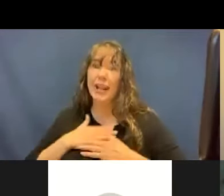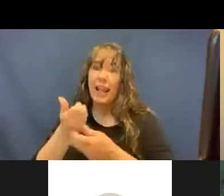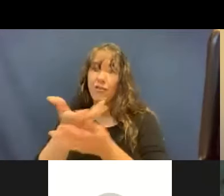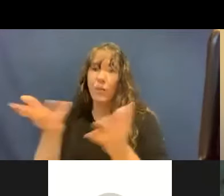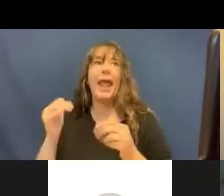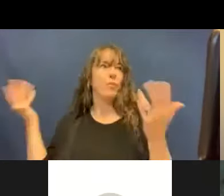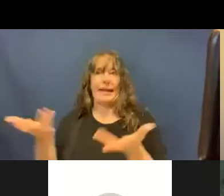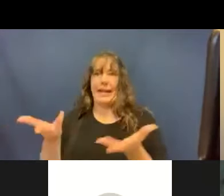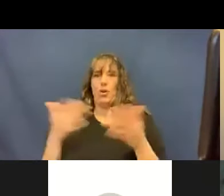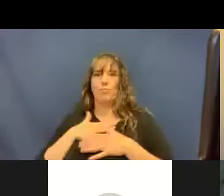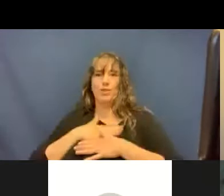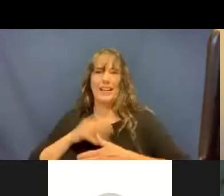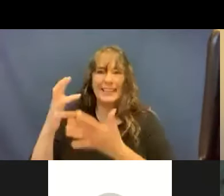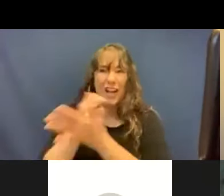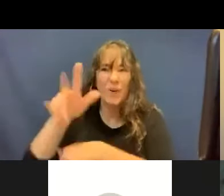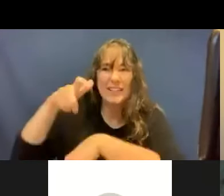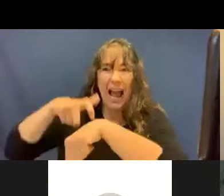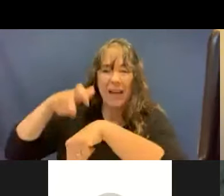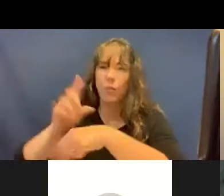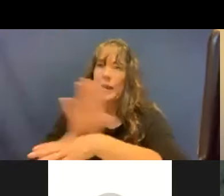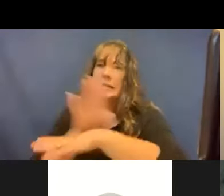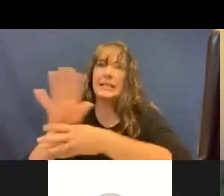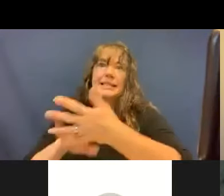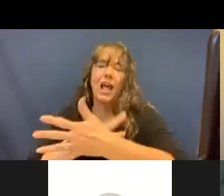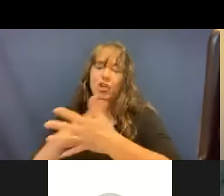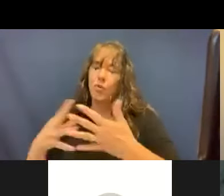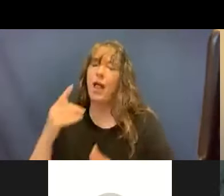guys taking the time from your busy schedules. I know it's crazy especially in the world